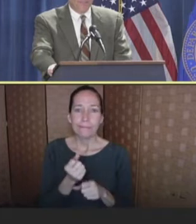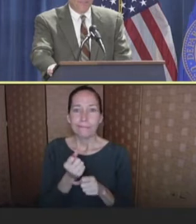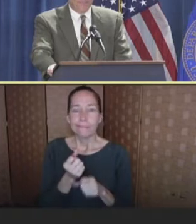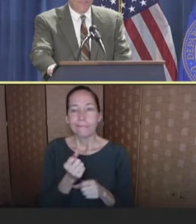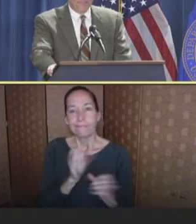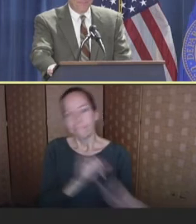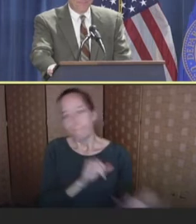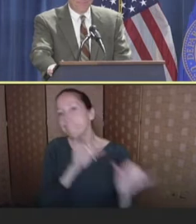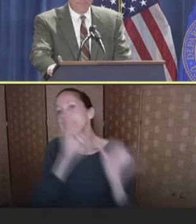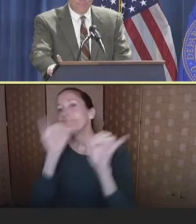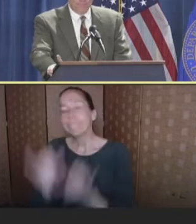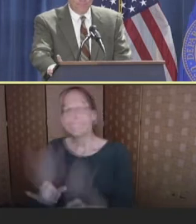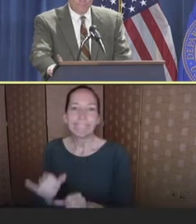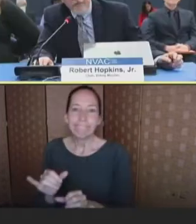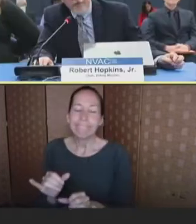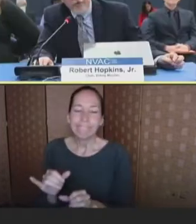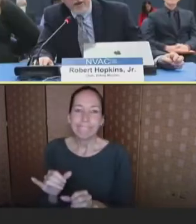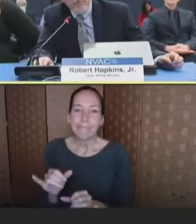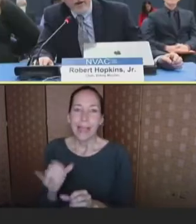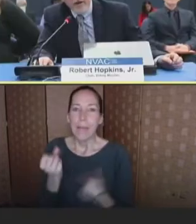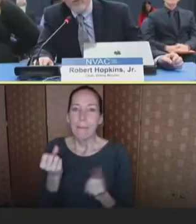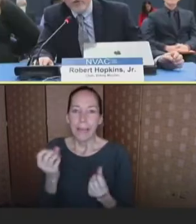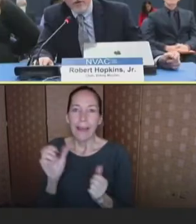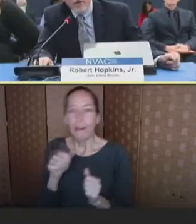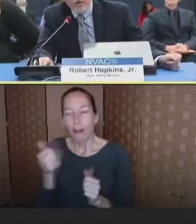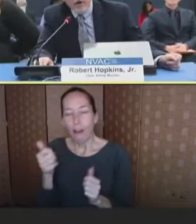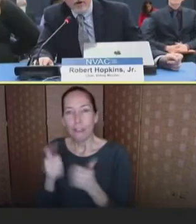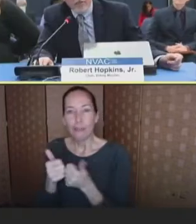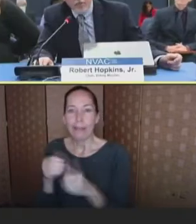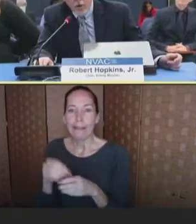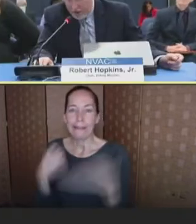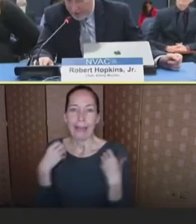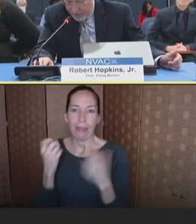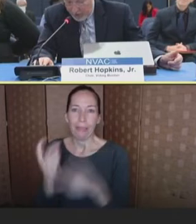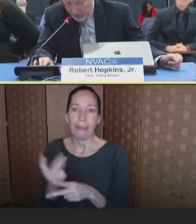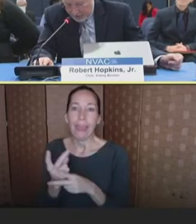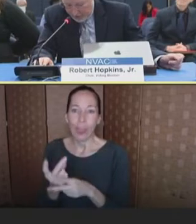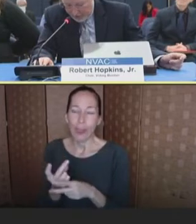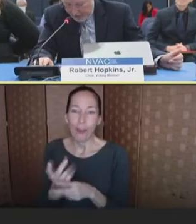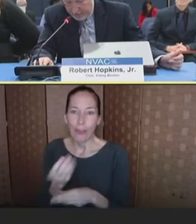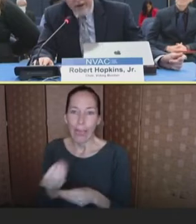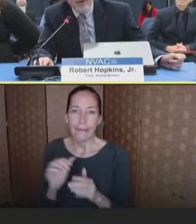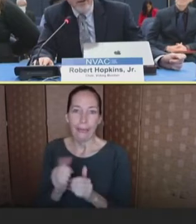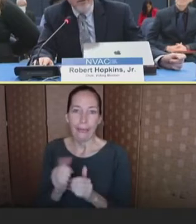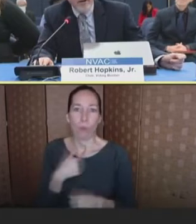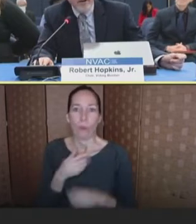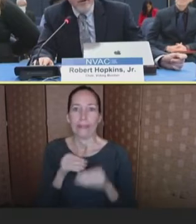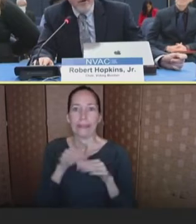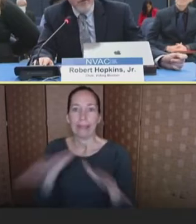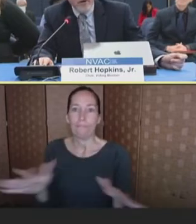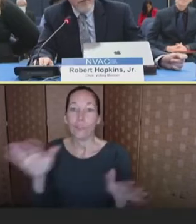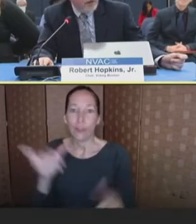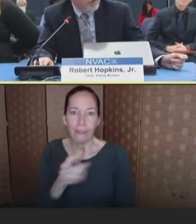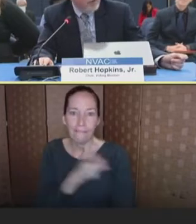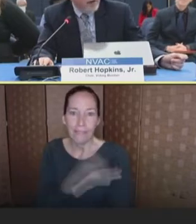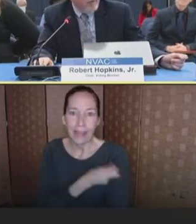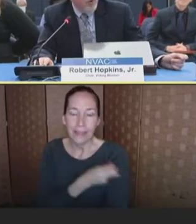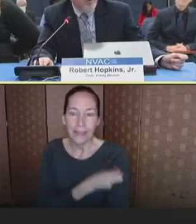Robert Hopkins: And many of those aspects that Carrie has brought up are addressed on page 18 around recommendations point-one.